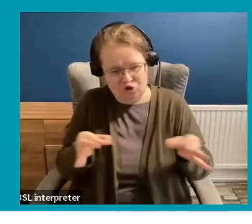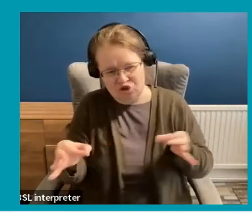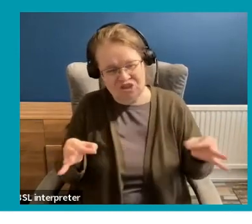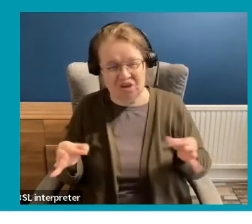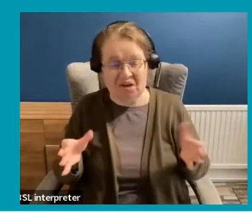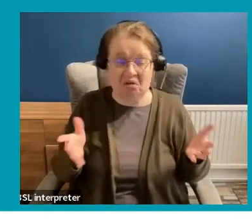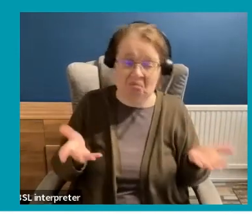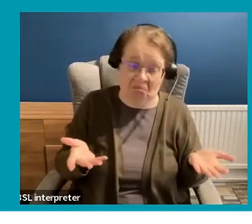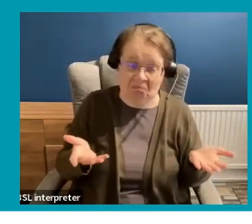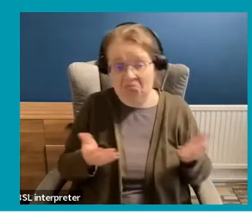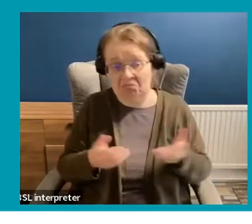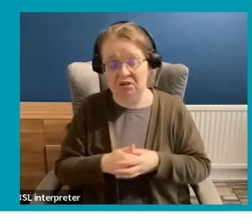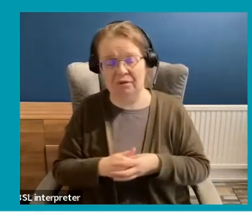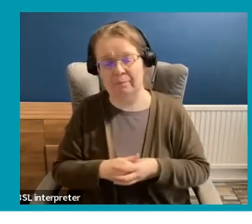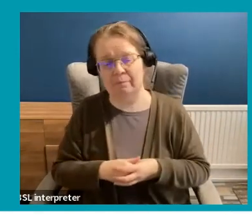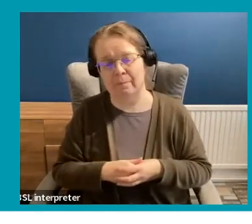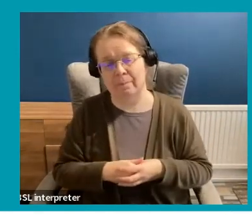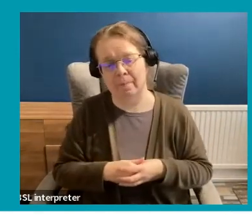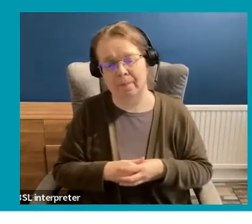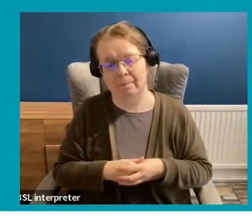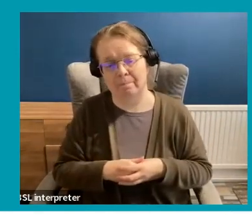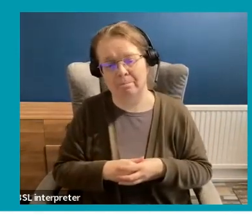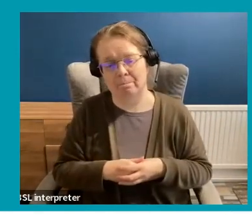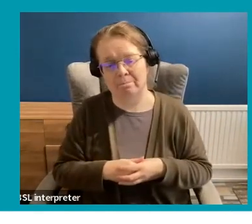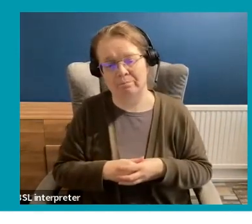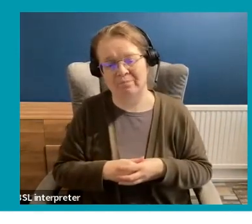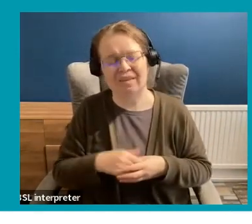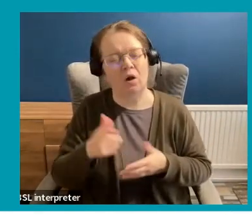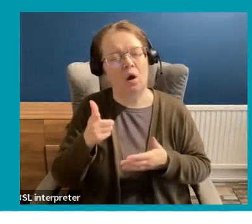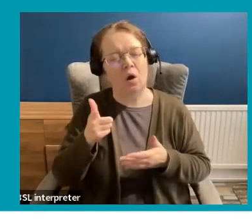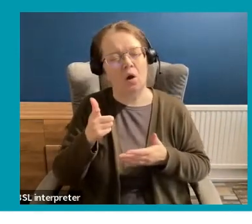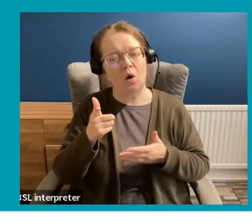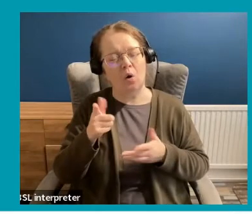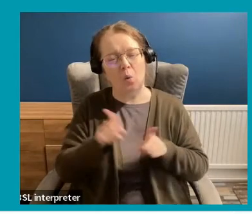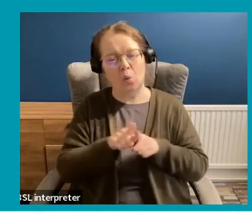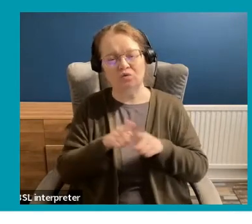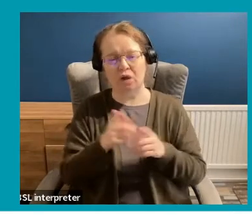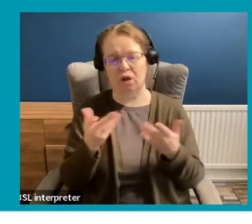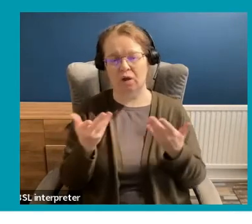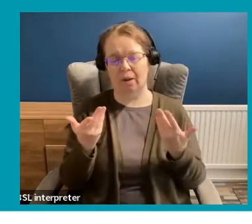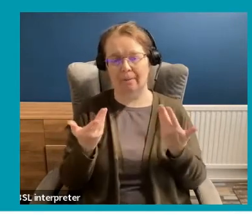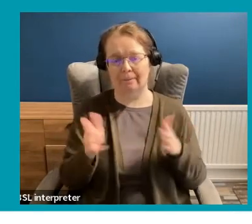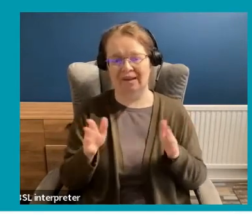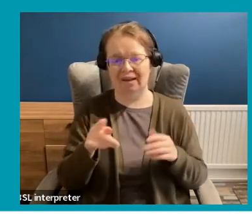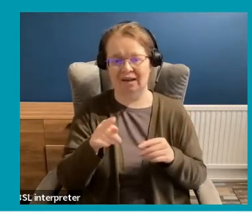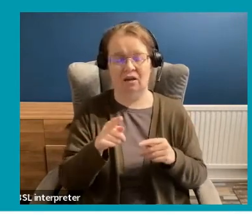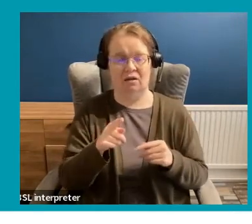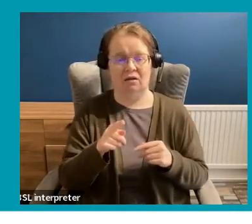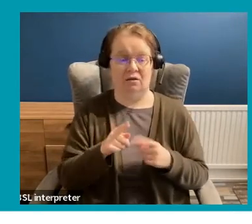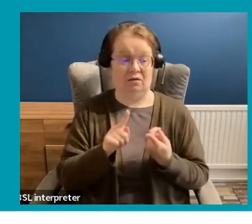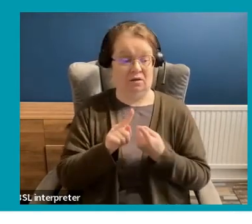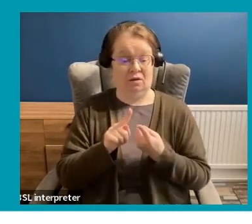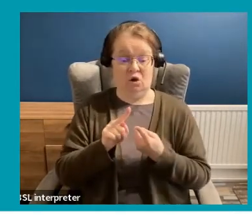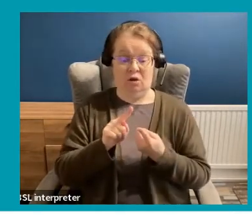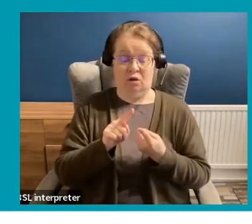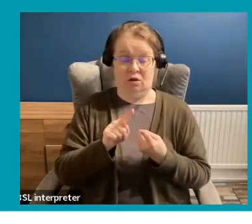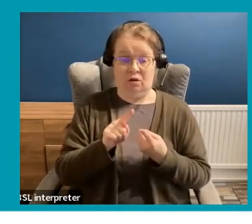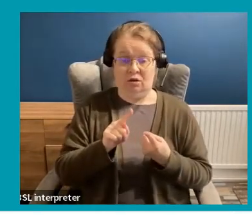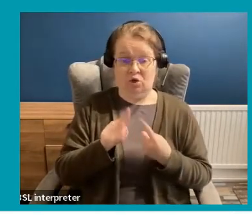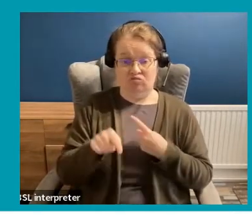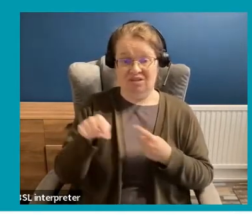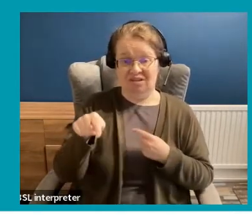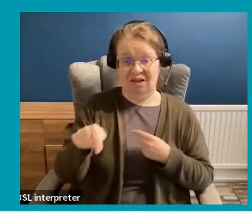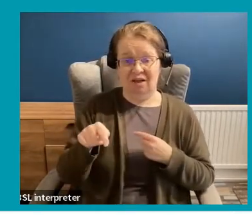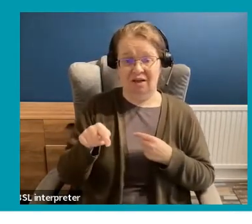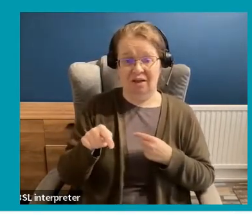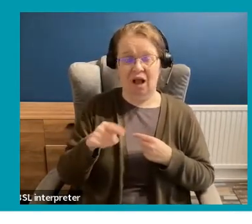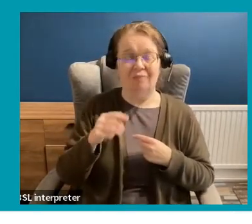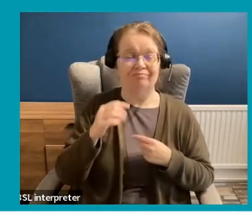And I think there is also been a response to things like the black lives matter movement,